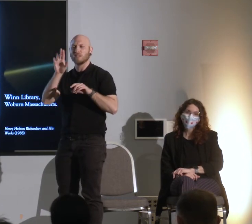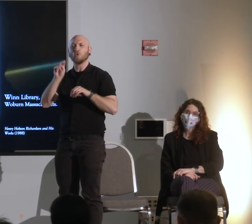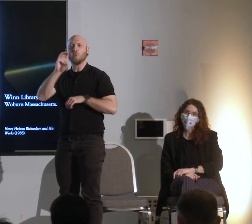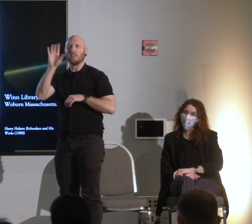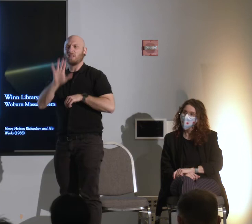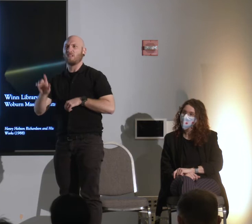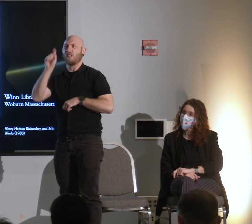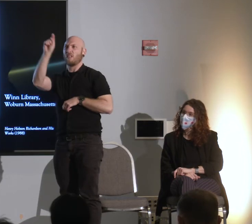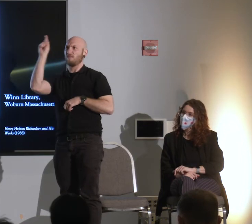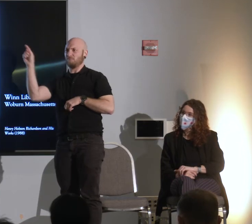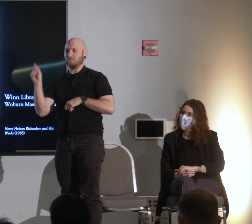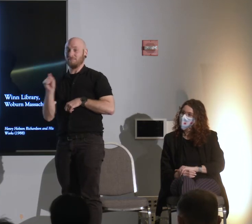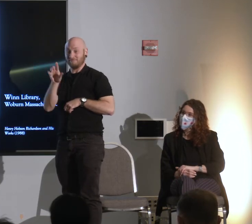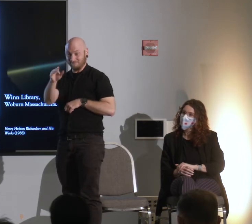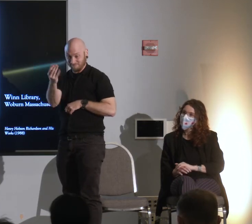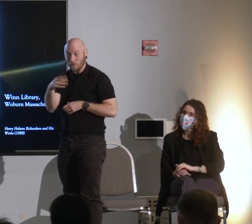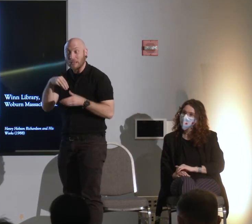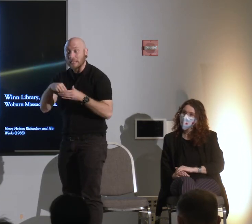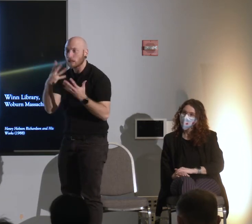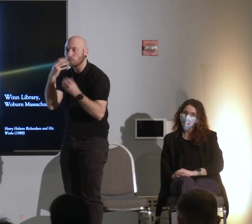as handsome on the inside as on the outside.